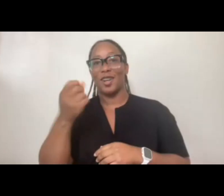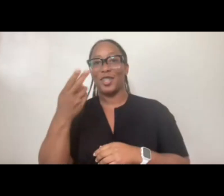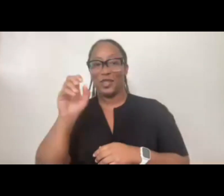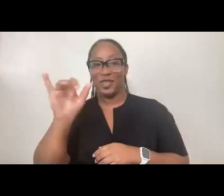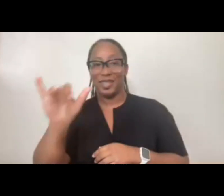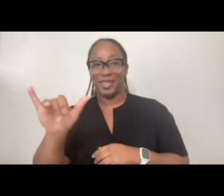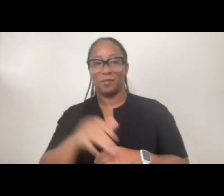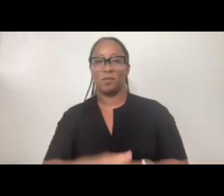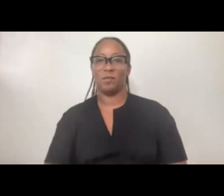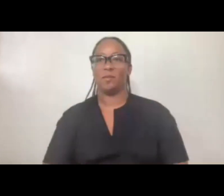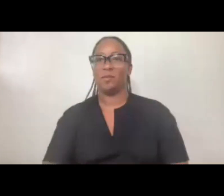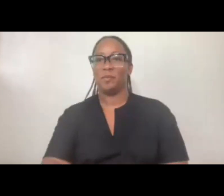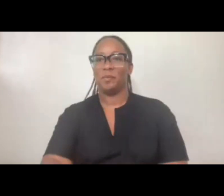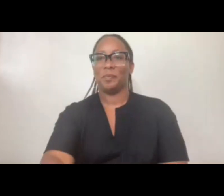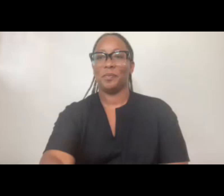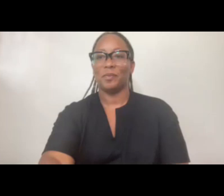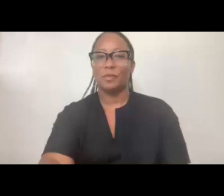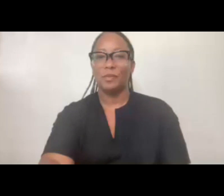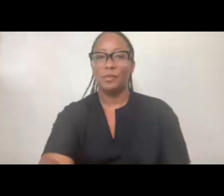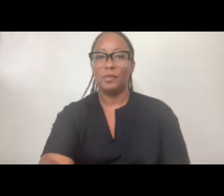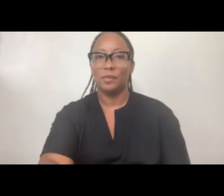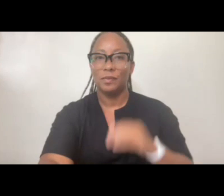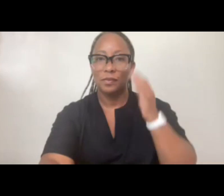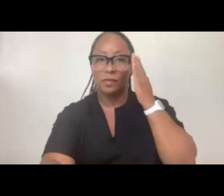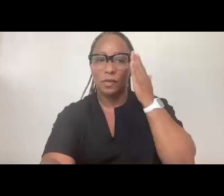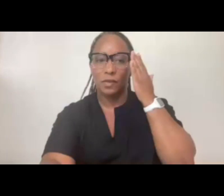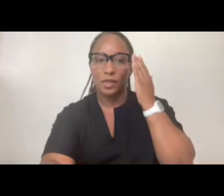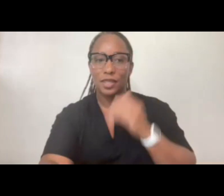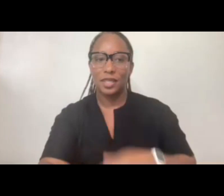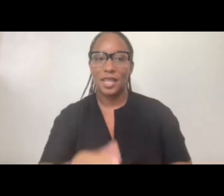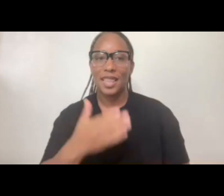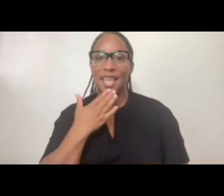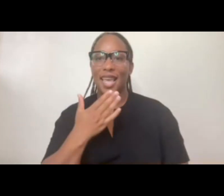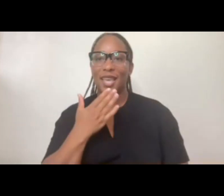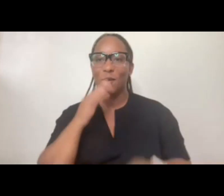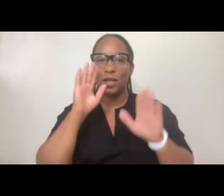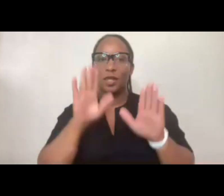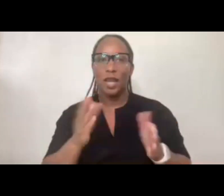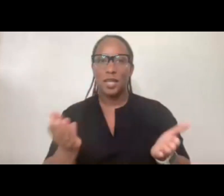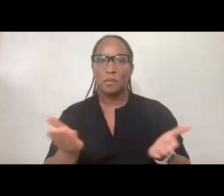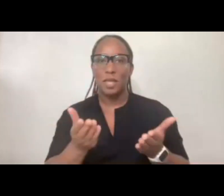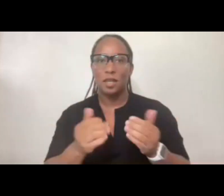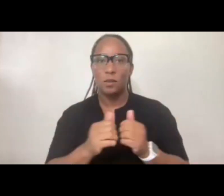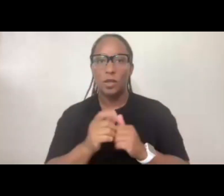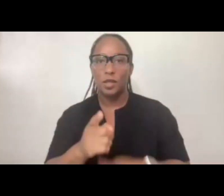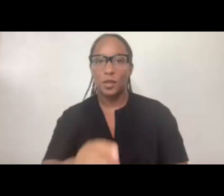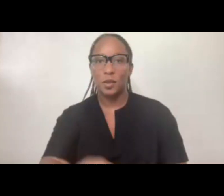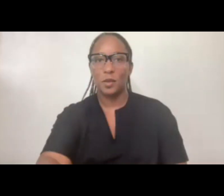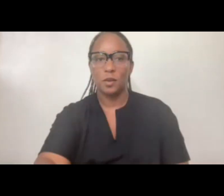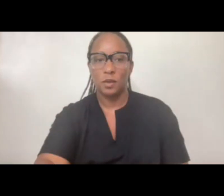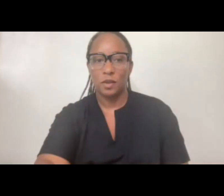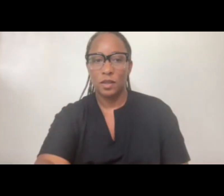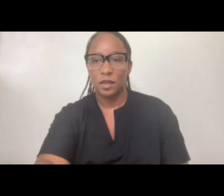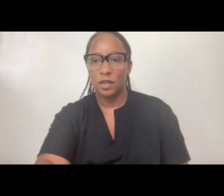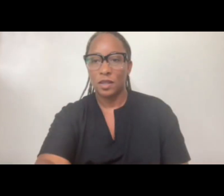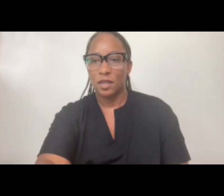Thank you so much, Darrell. Hi everyone. So what I. It's great to be here with you. Can you hear me? OK, excellent.